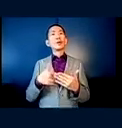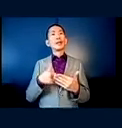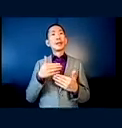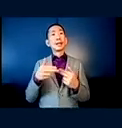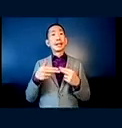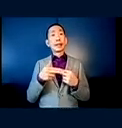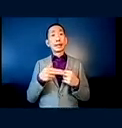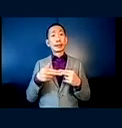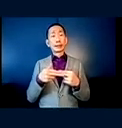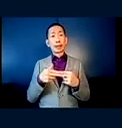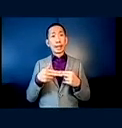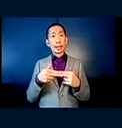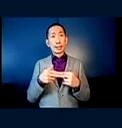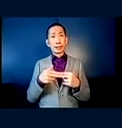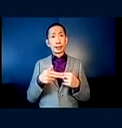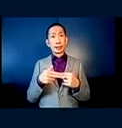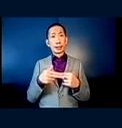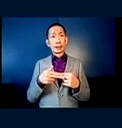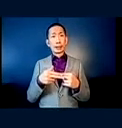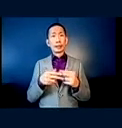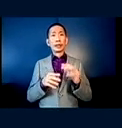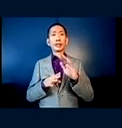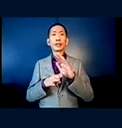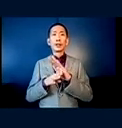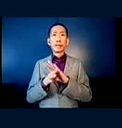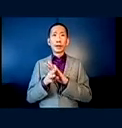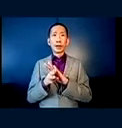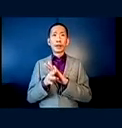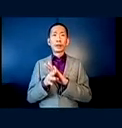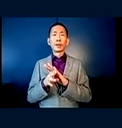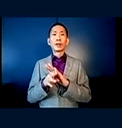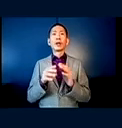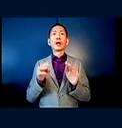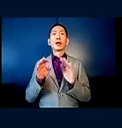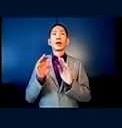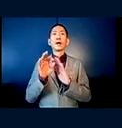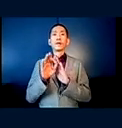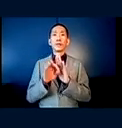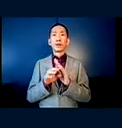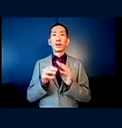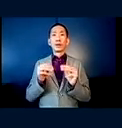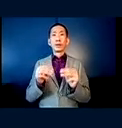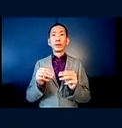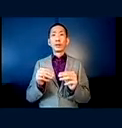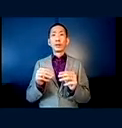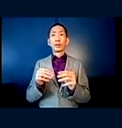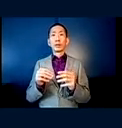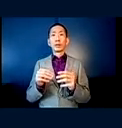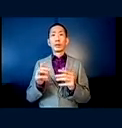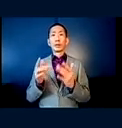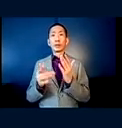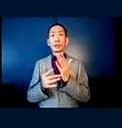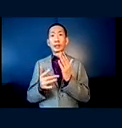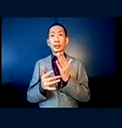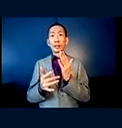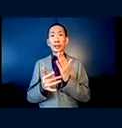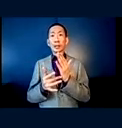EFFECTIVELY? WHAT WE DID IN THE NEXT SLIDE TO DEVELOP AN ALGORITHM, MACHINE